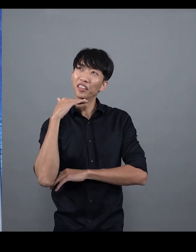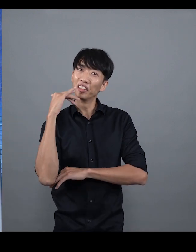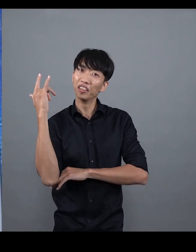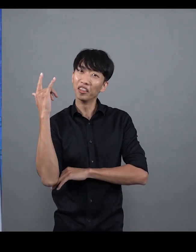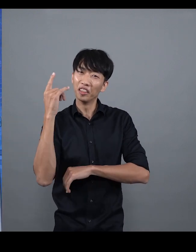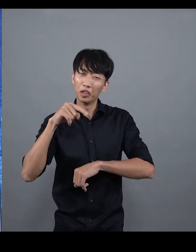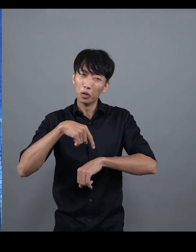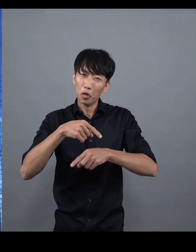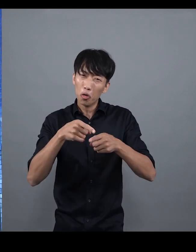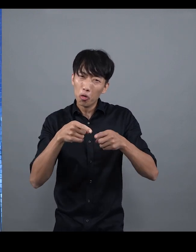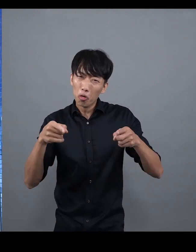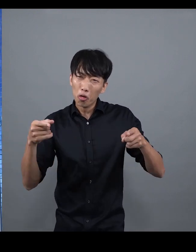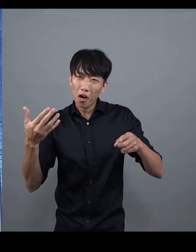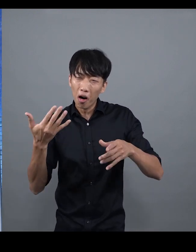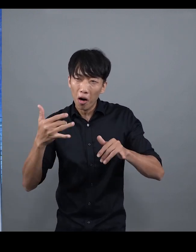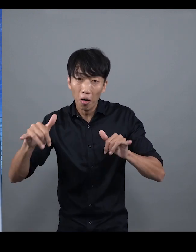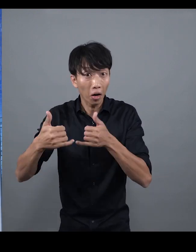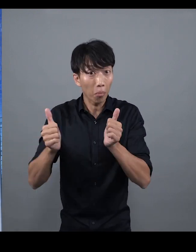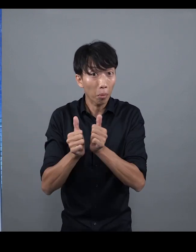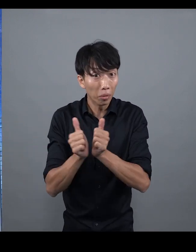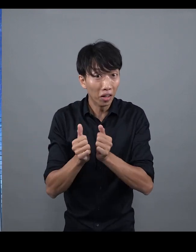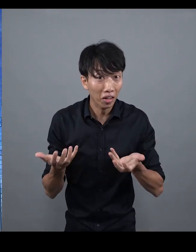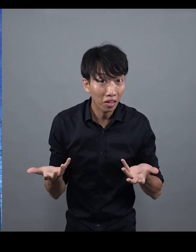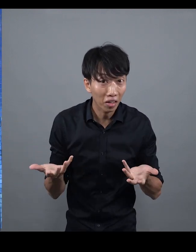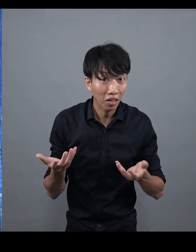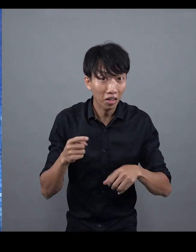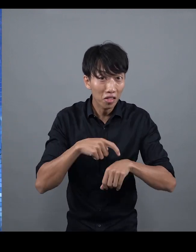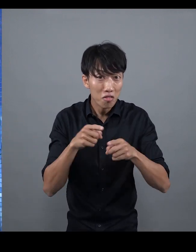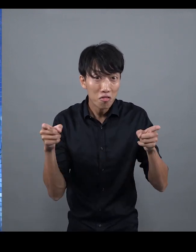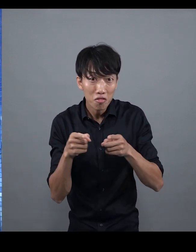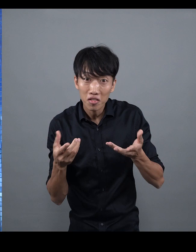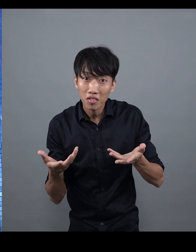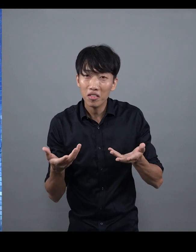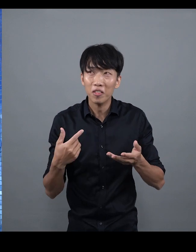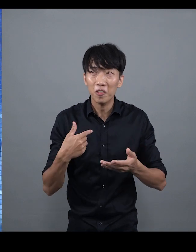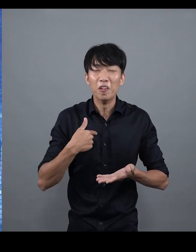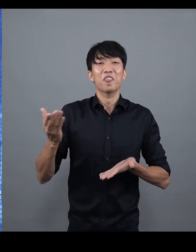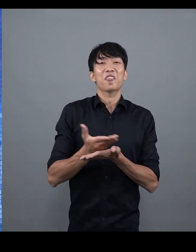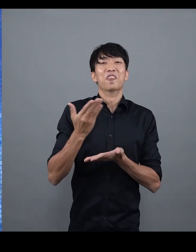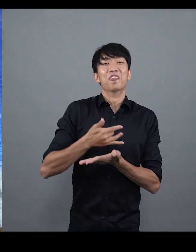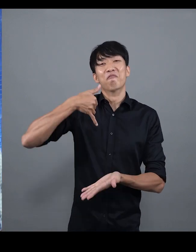If I kept waiting here how long would it take for me to bump into a friend? I started standing here to give it a try